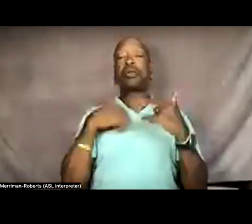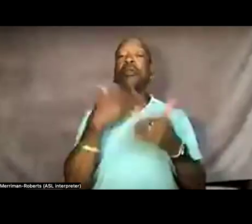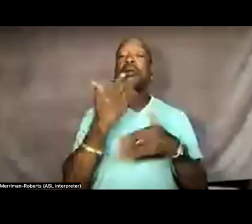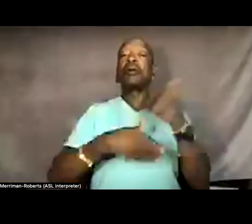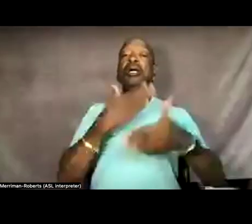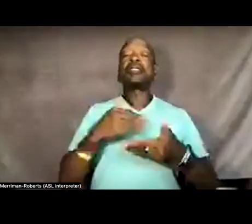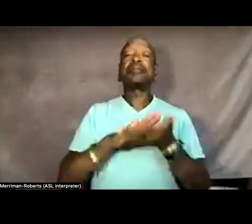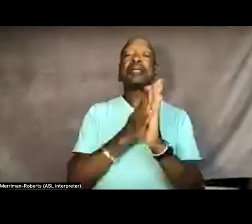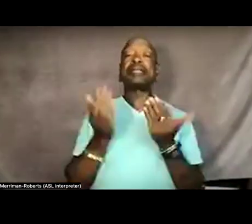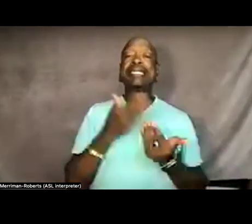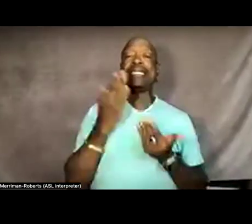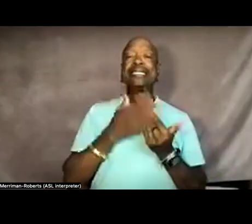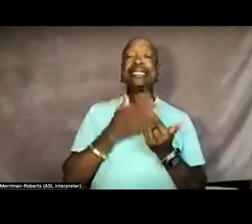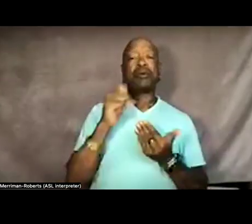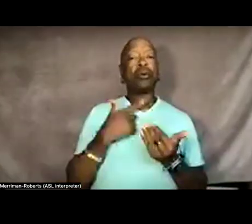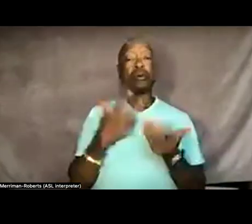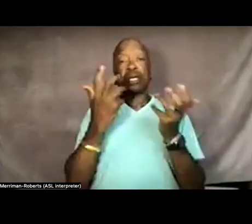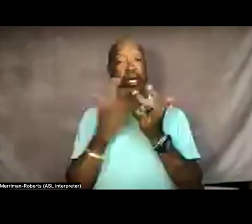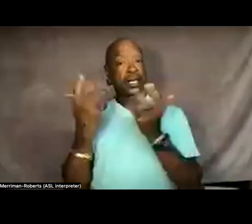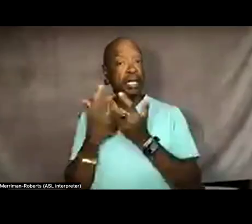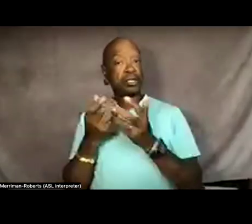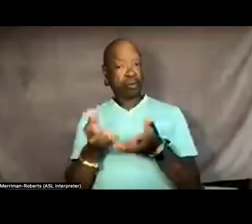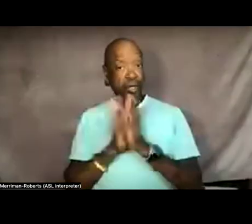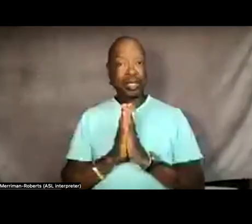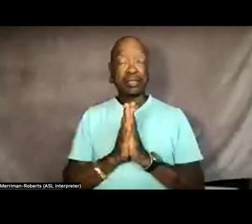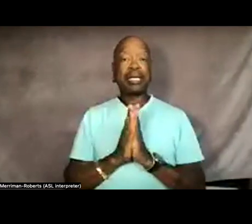requests and although we were not um didn't get that passed we're proud of our advocacy